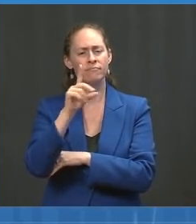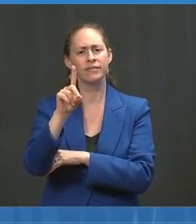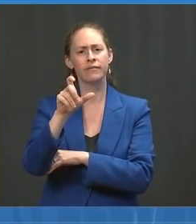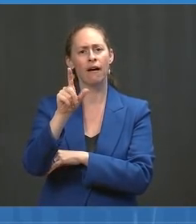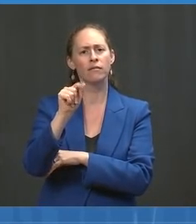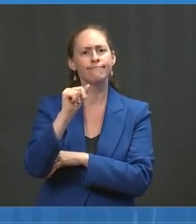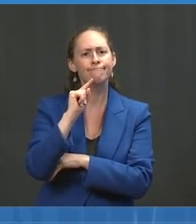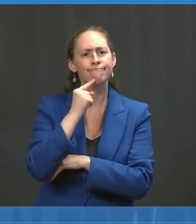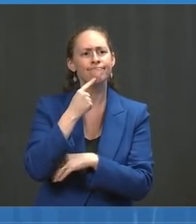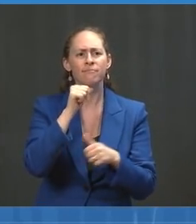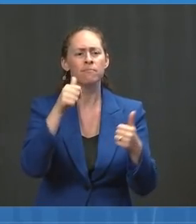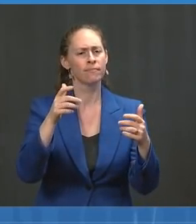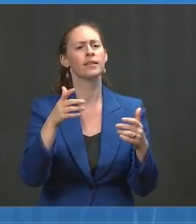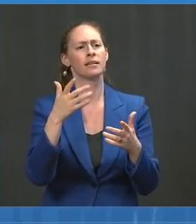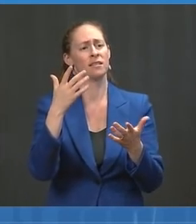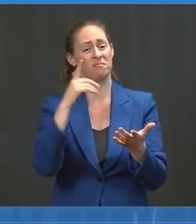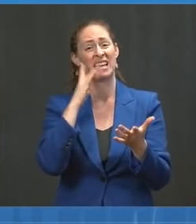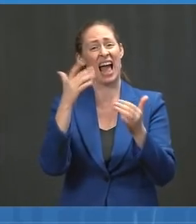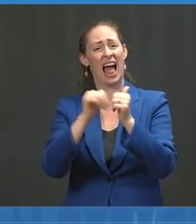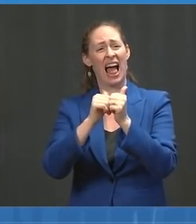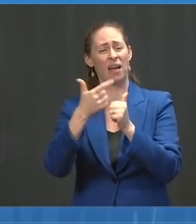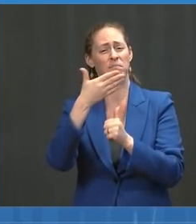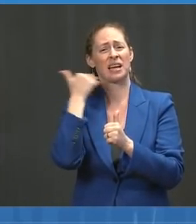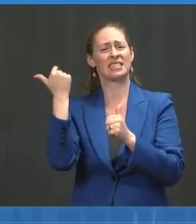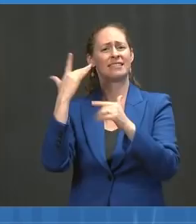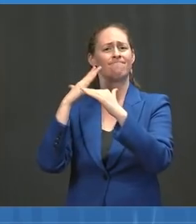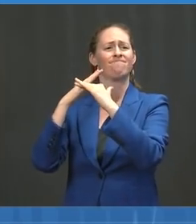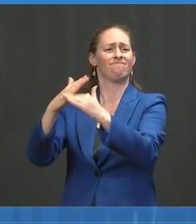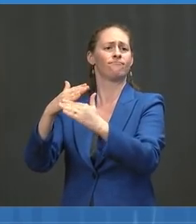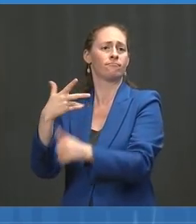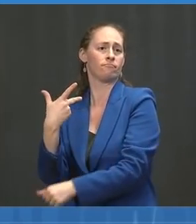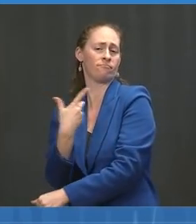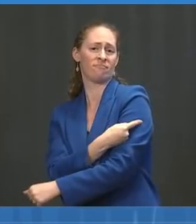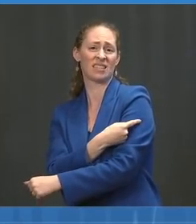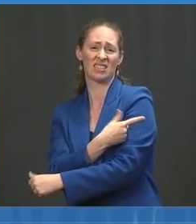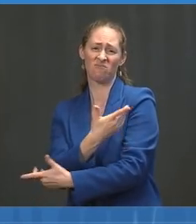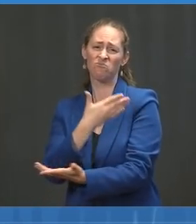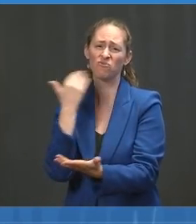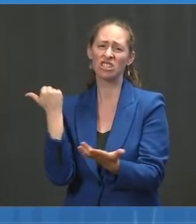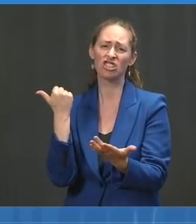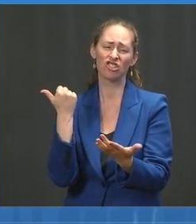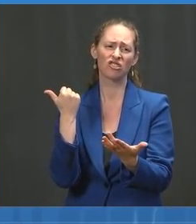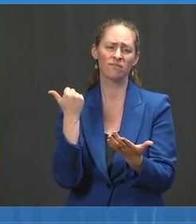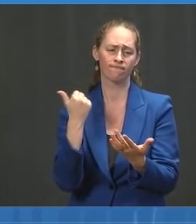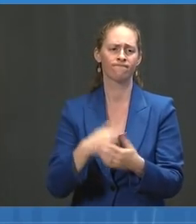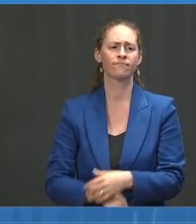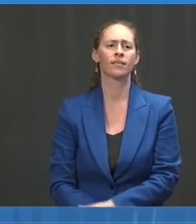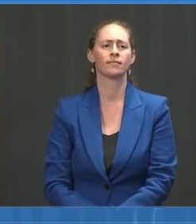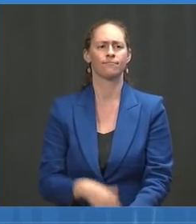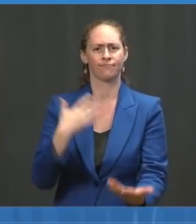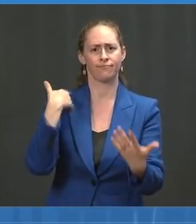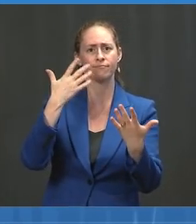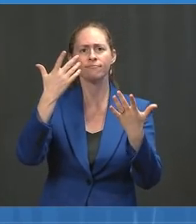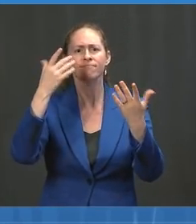we have to take charge of this pandemic. We continue to see more and more data on the safety and effectiveness of the vaccines